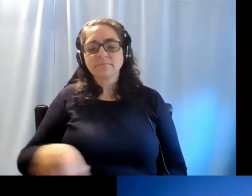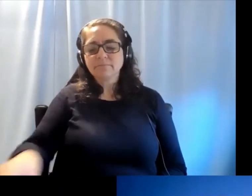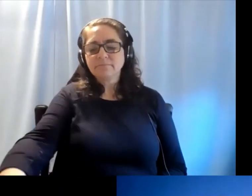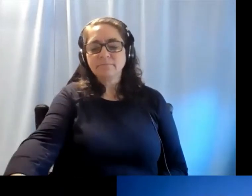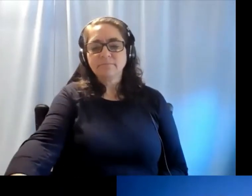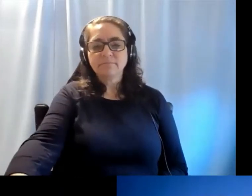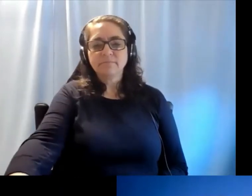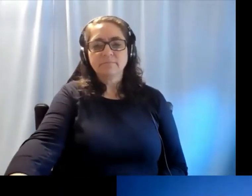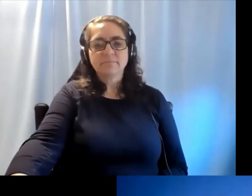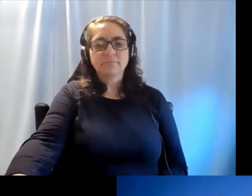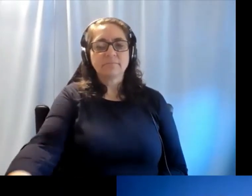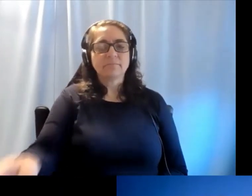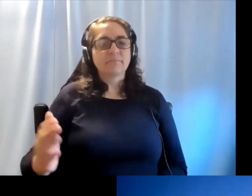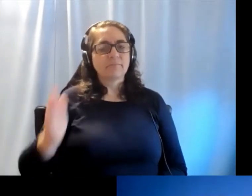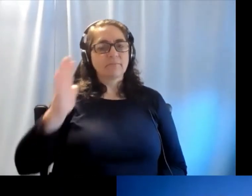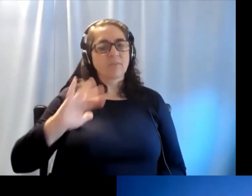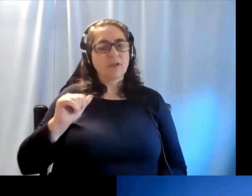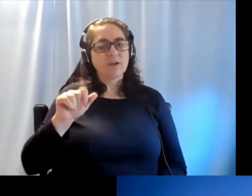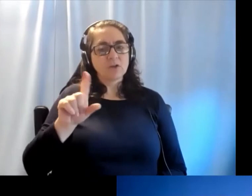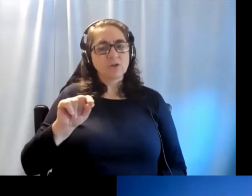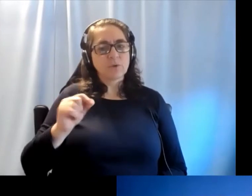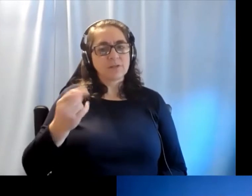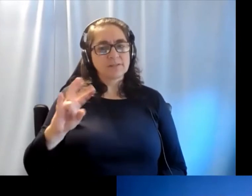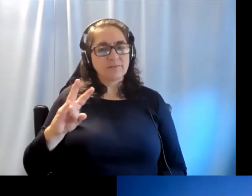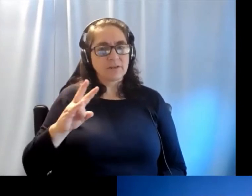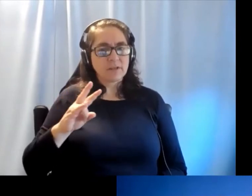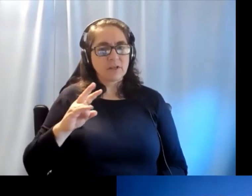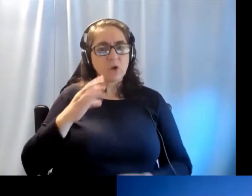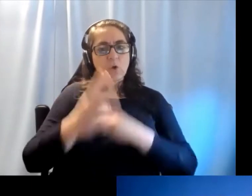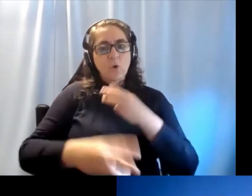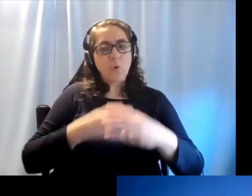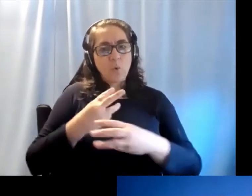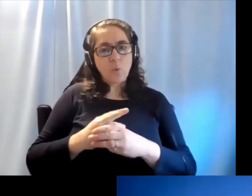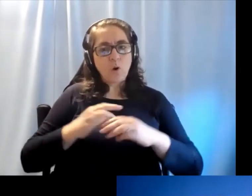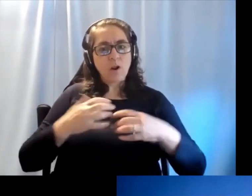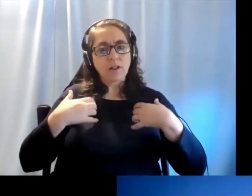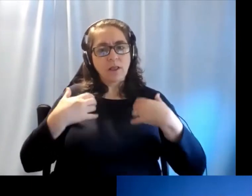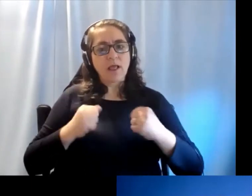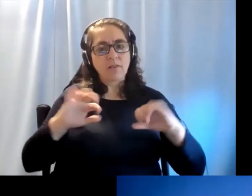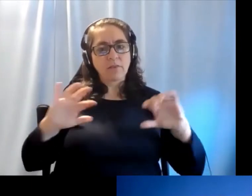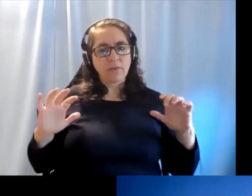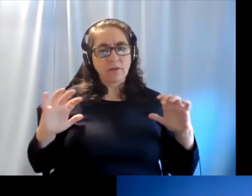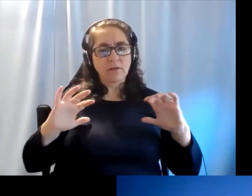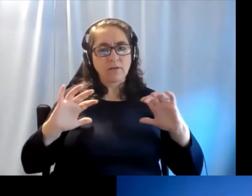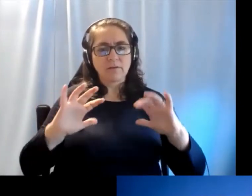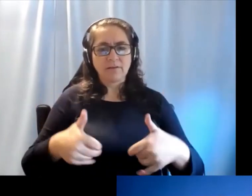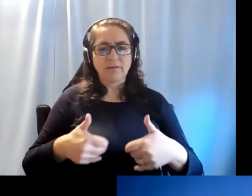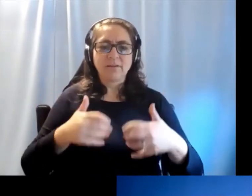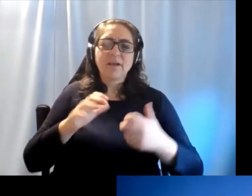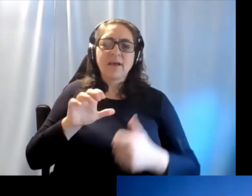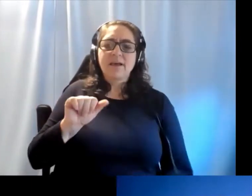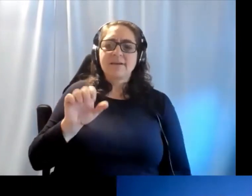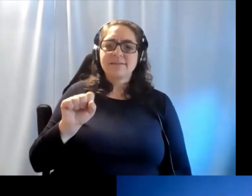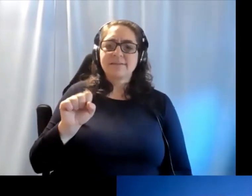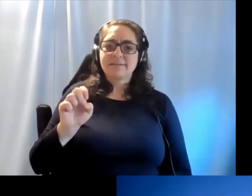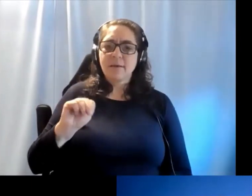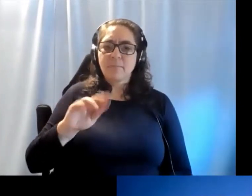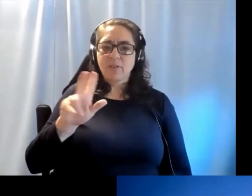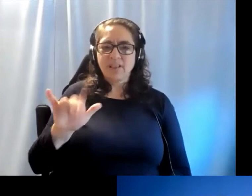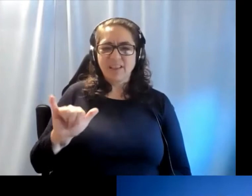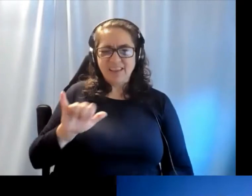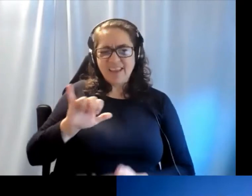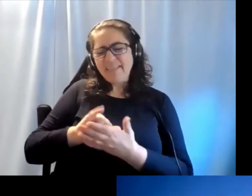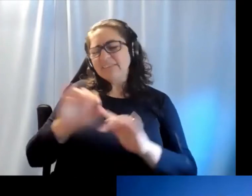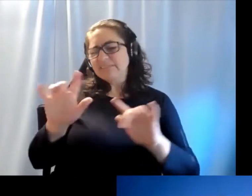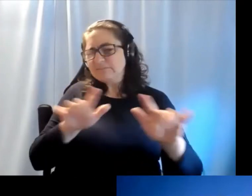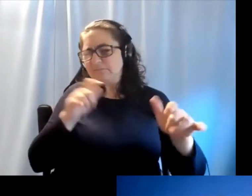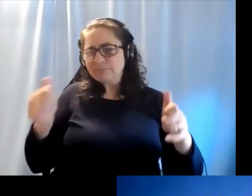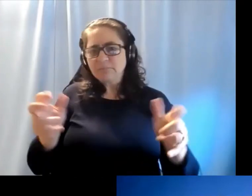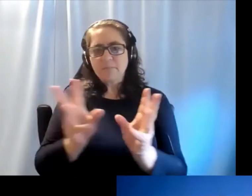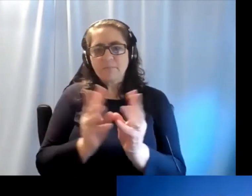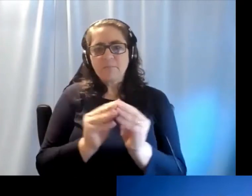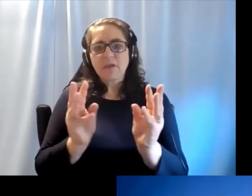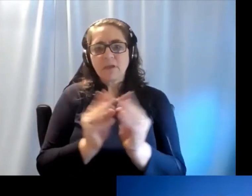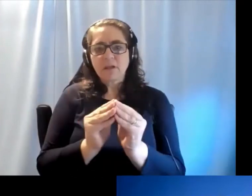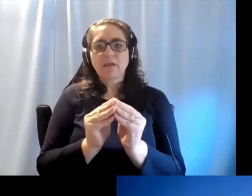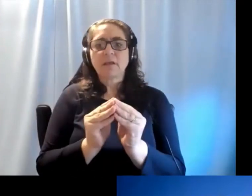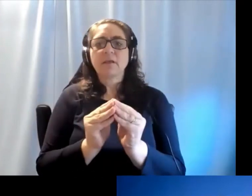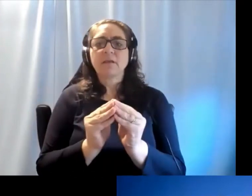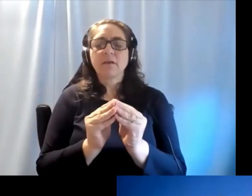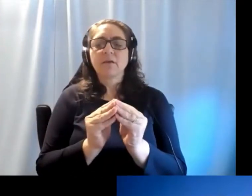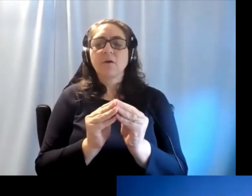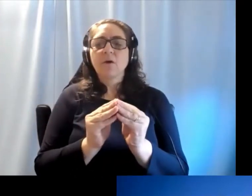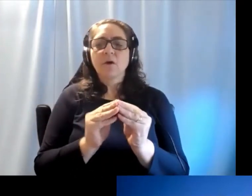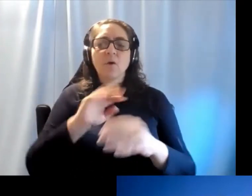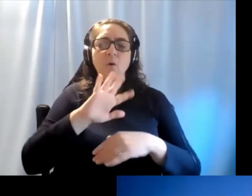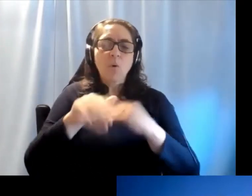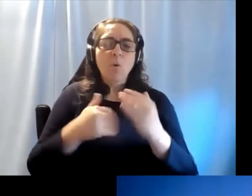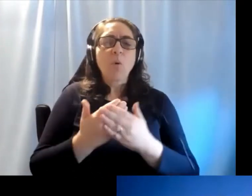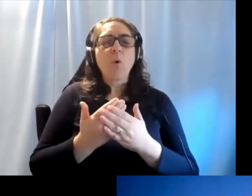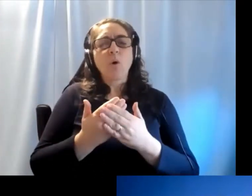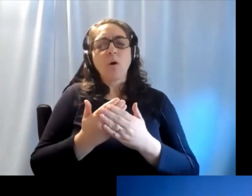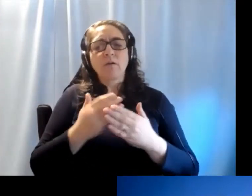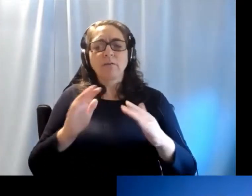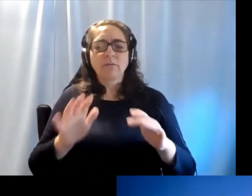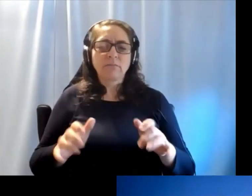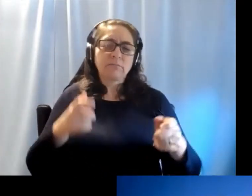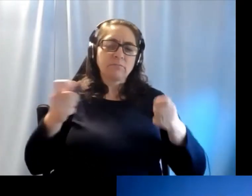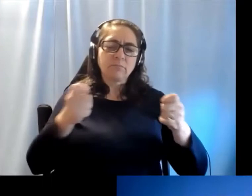So you know, in 2017, the world Health Assembly 3 which is a big meeting where all the admin